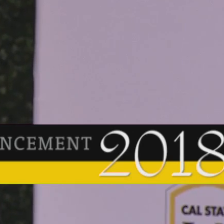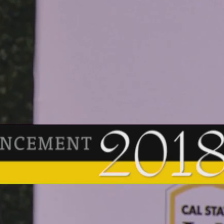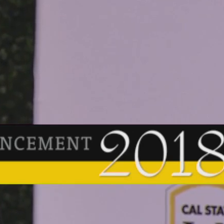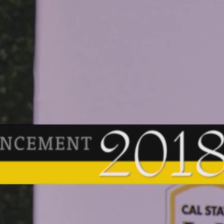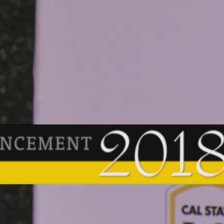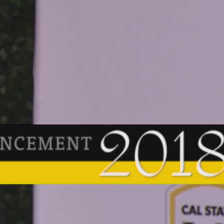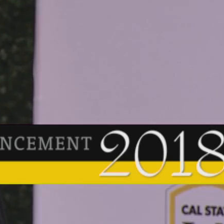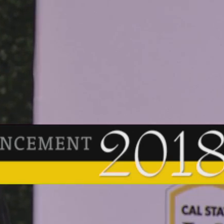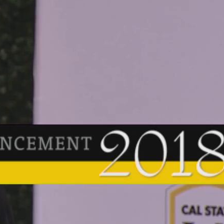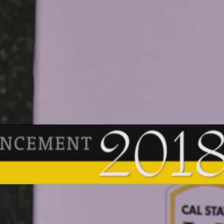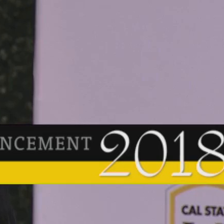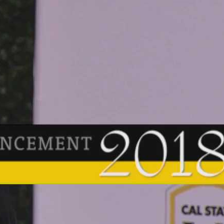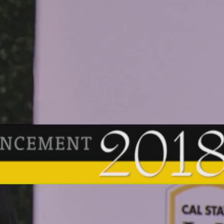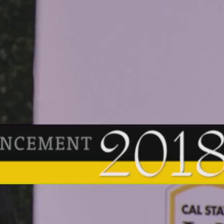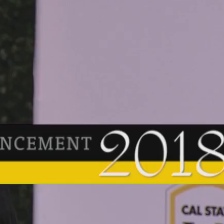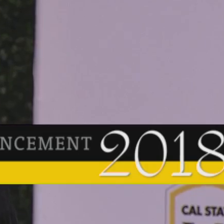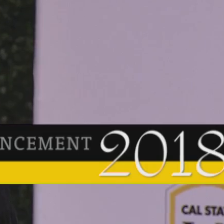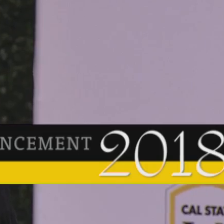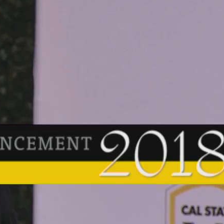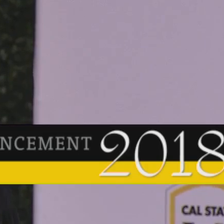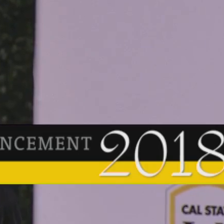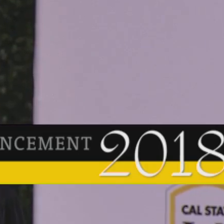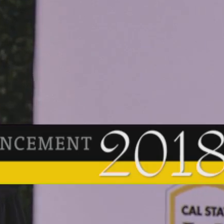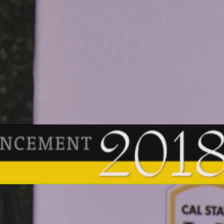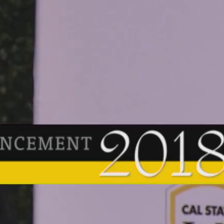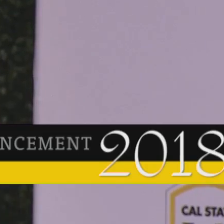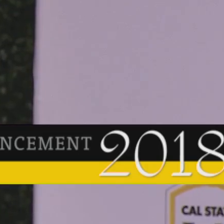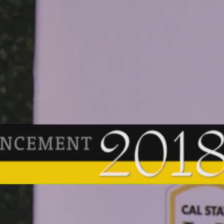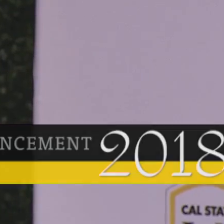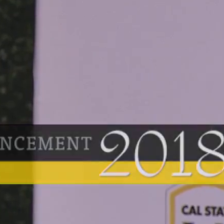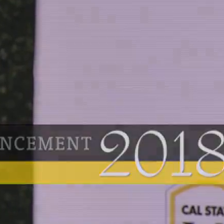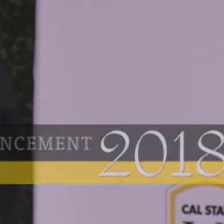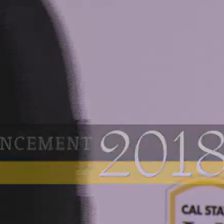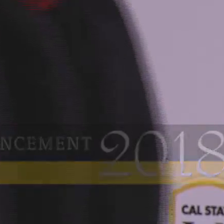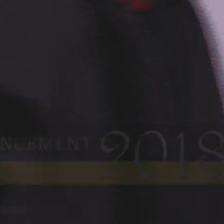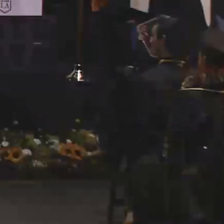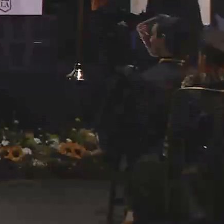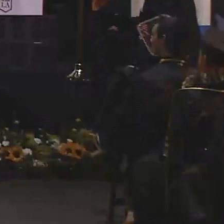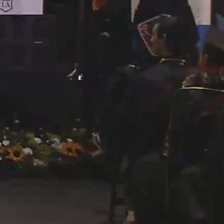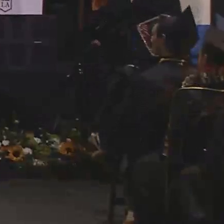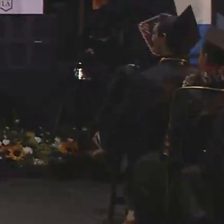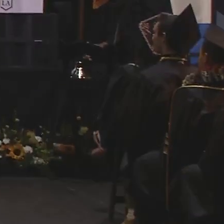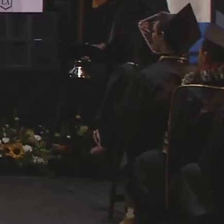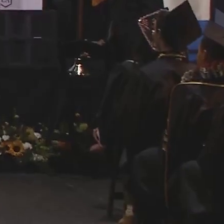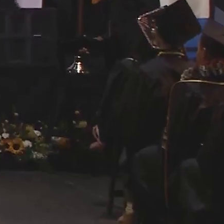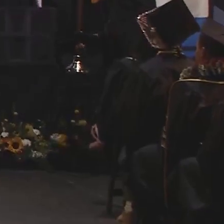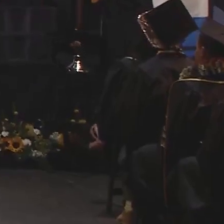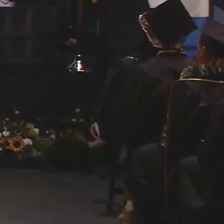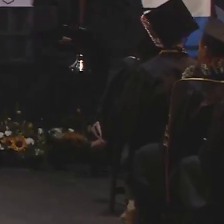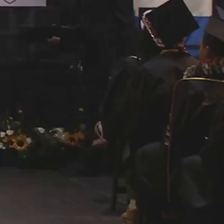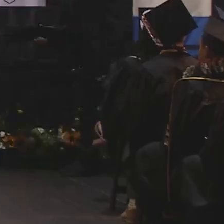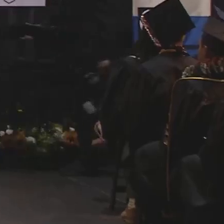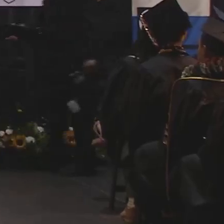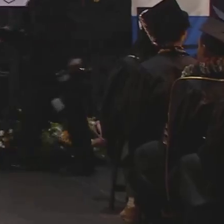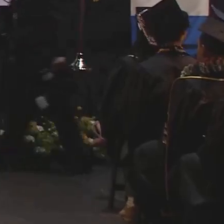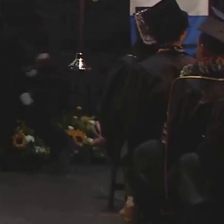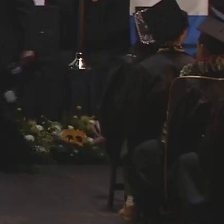I PRESENT TO YOU THE CANDIDATES FOR DEGREES IN THE COLLEGE OF NATURAL AND SOCIAL SCIENCES. THEY HAVE MET ALL THE REQUIREMENTS FOR THEIR R ESPECTIVE DEGREES AND ARE